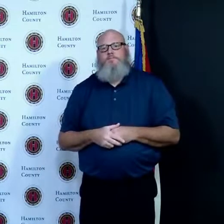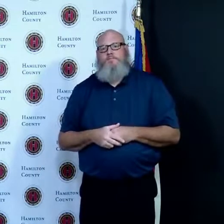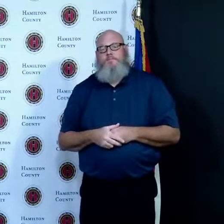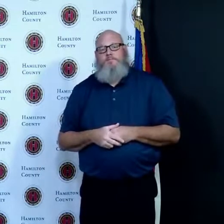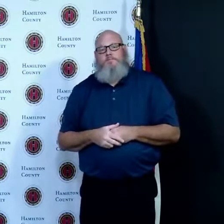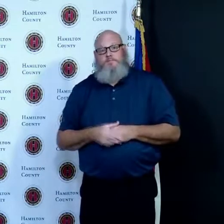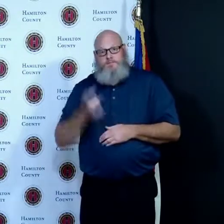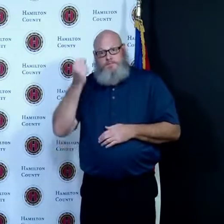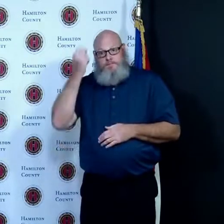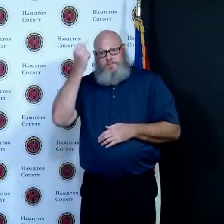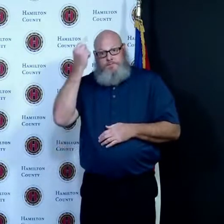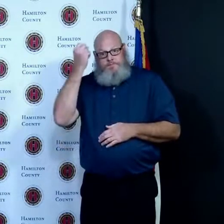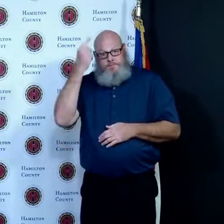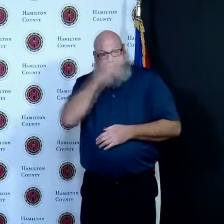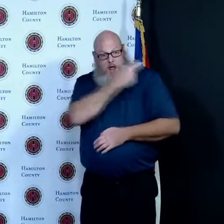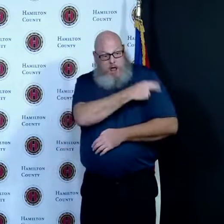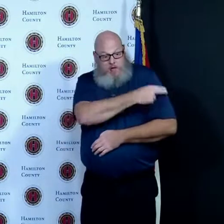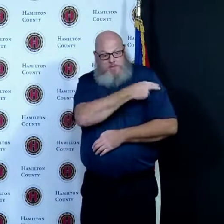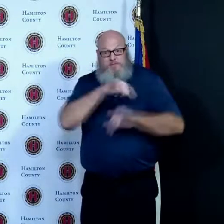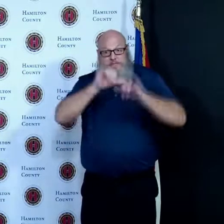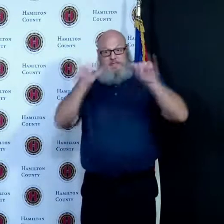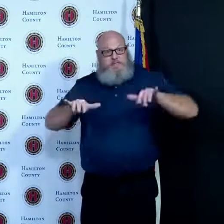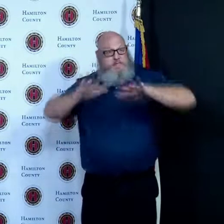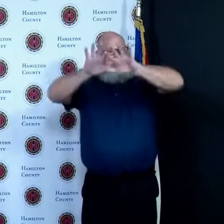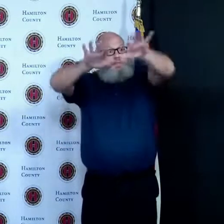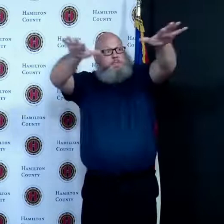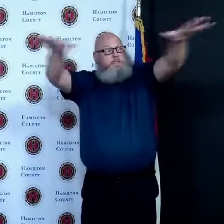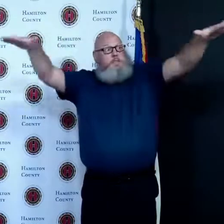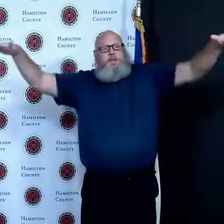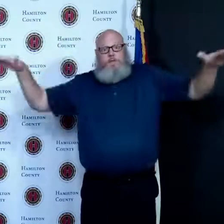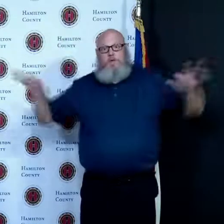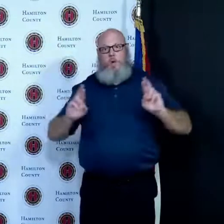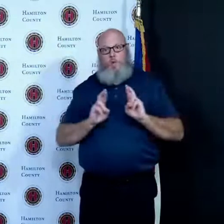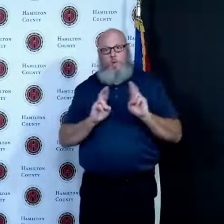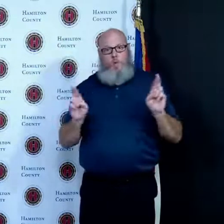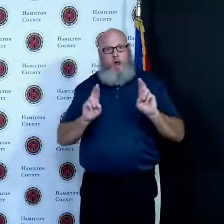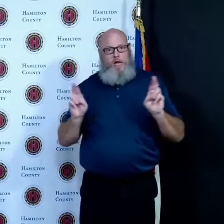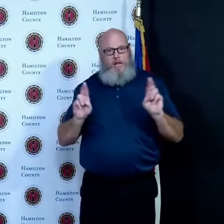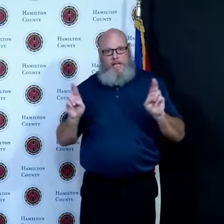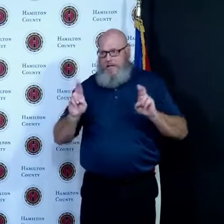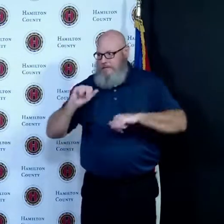into to give you an idea of what that looks like in weeks past and what we expect right now until